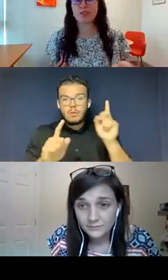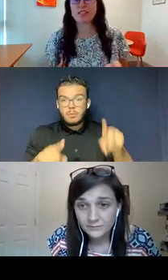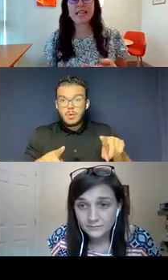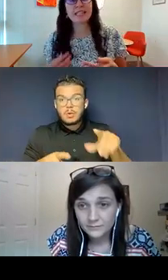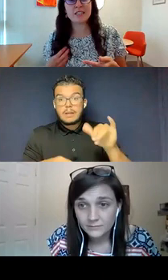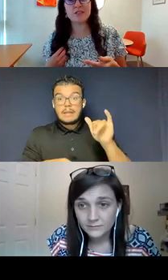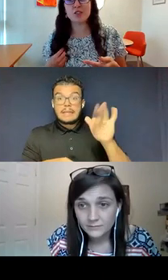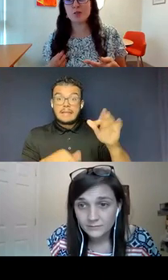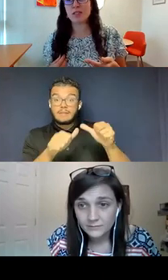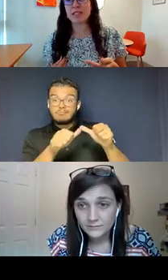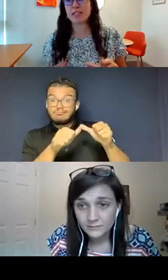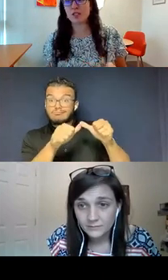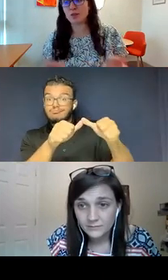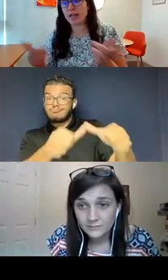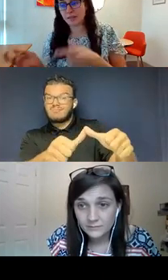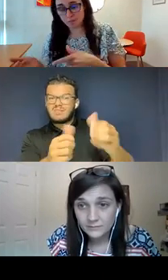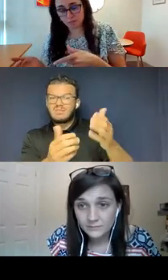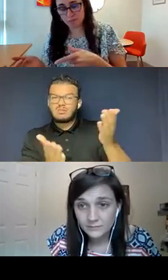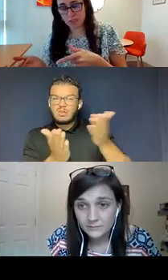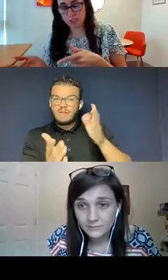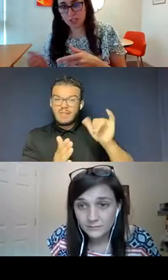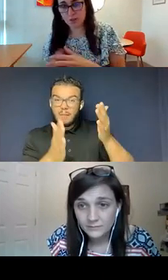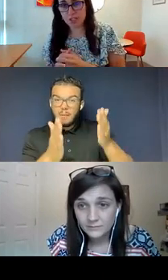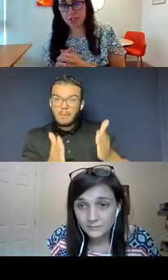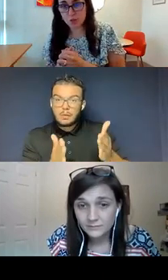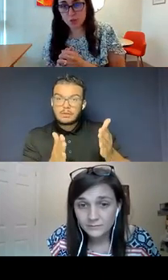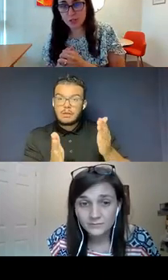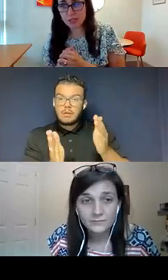serving that individual into then the January to June